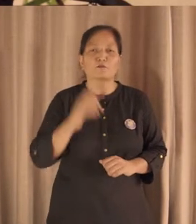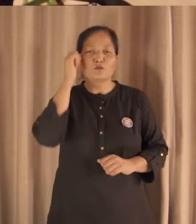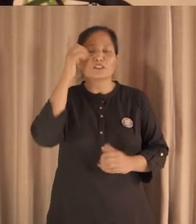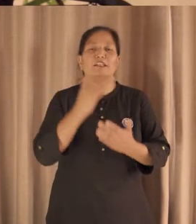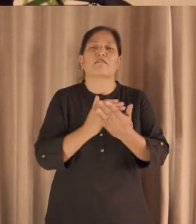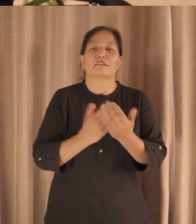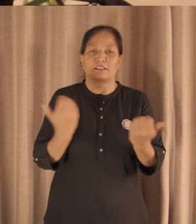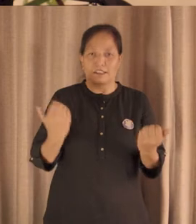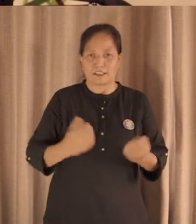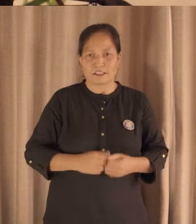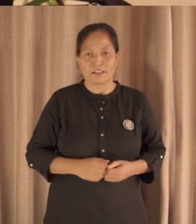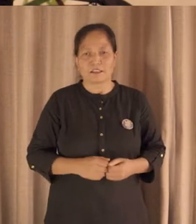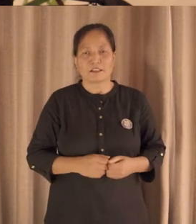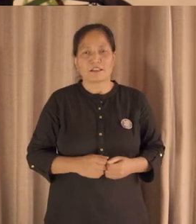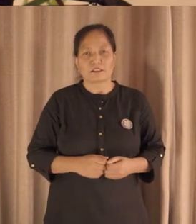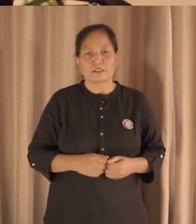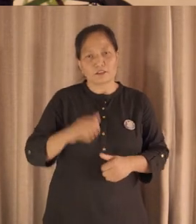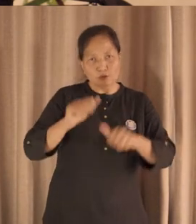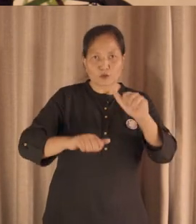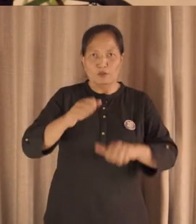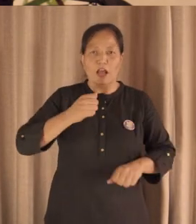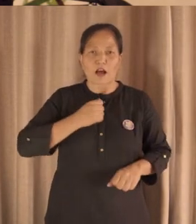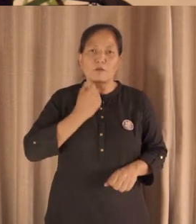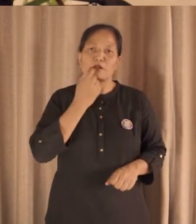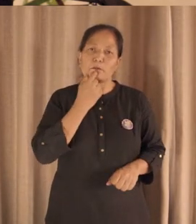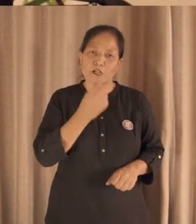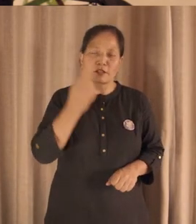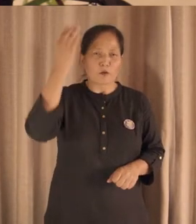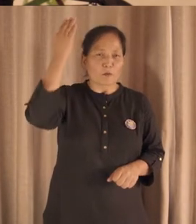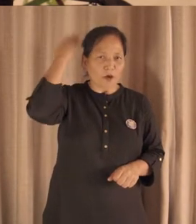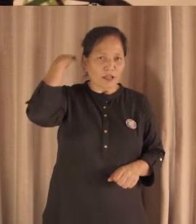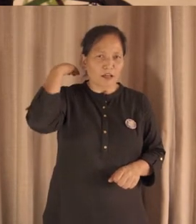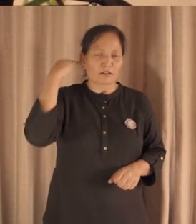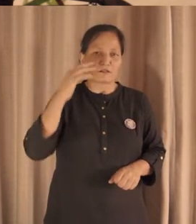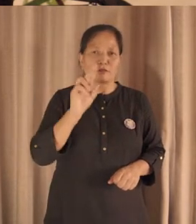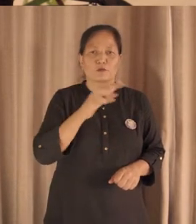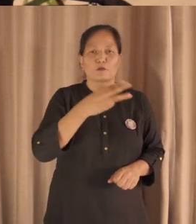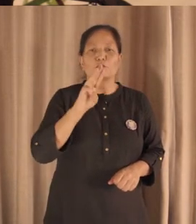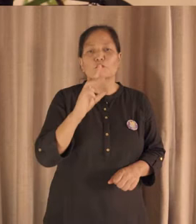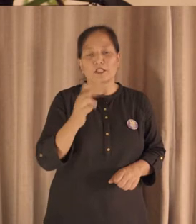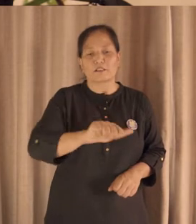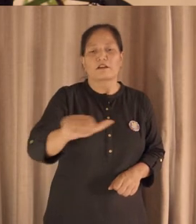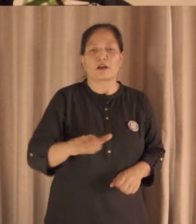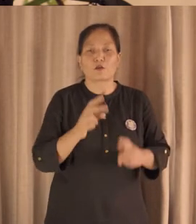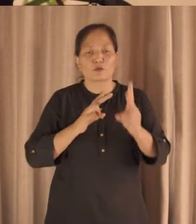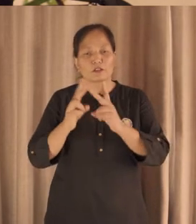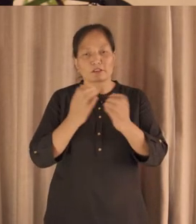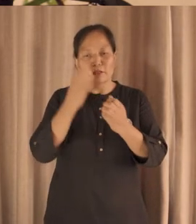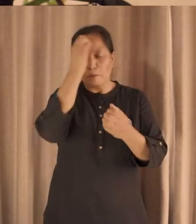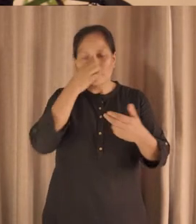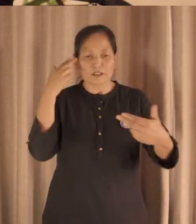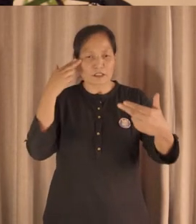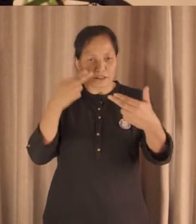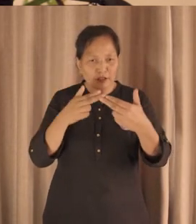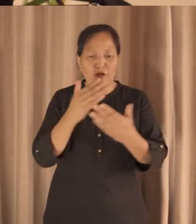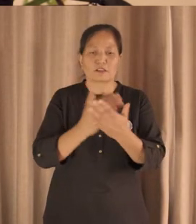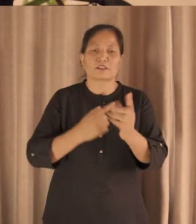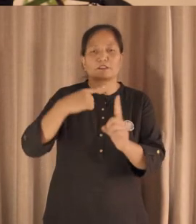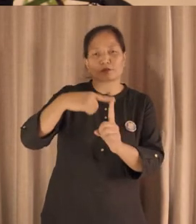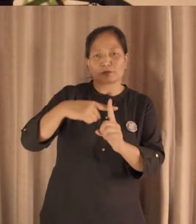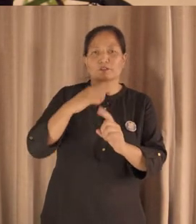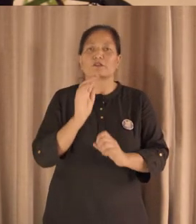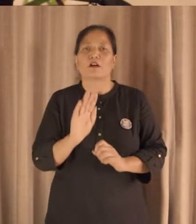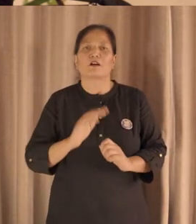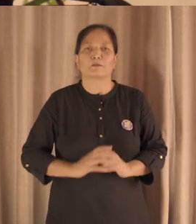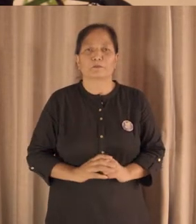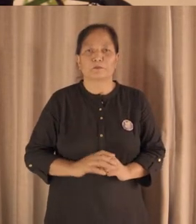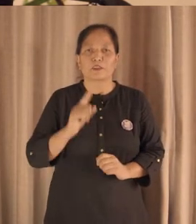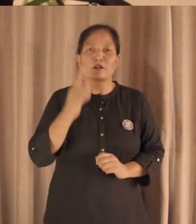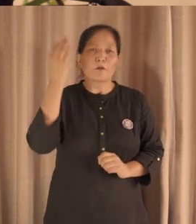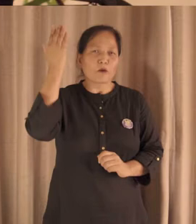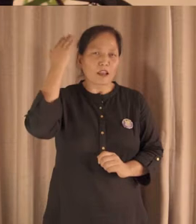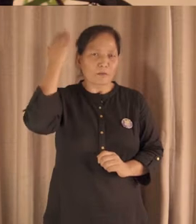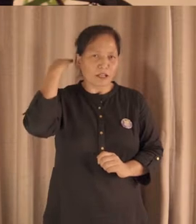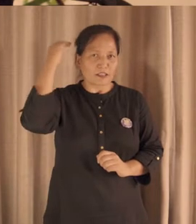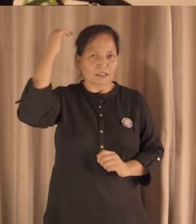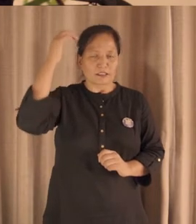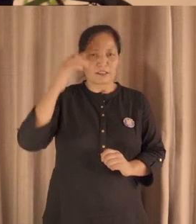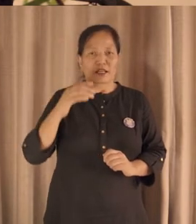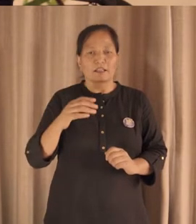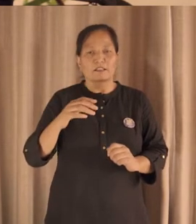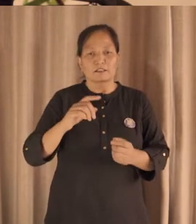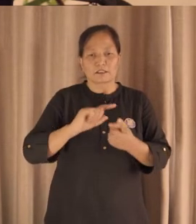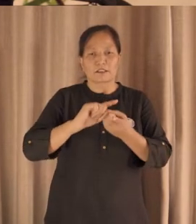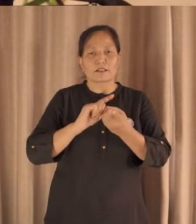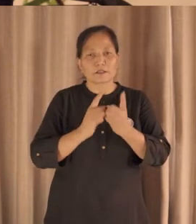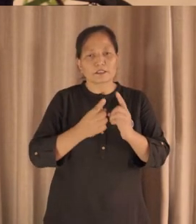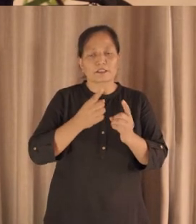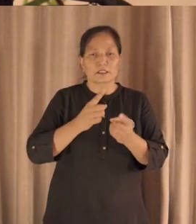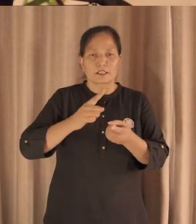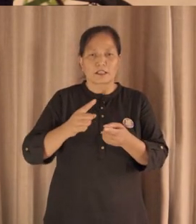B: There is a difference there itself G: We should not view Dalit, women, PWDs,